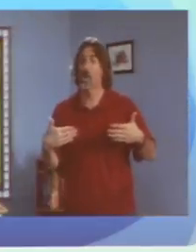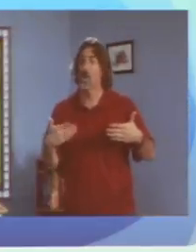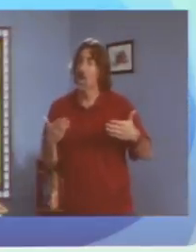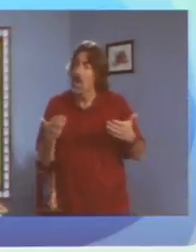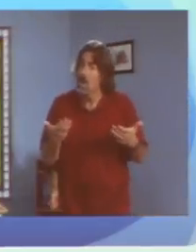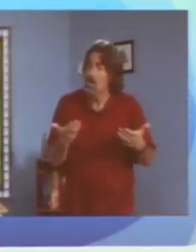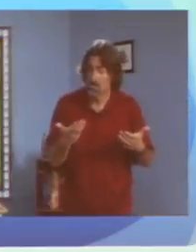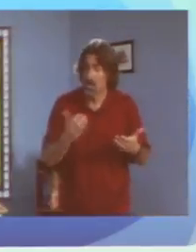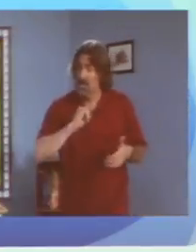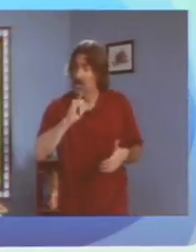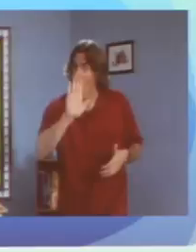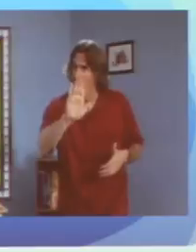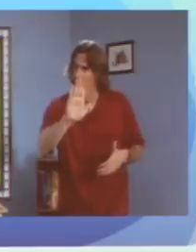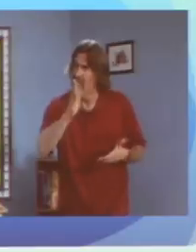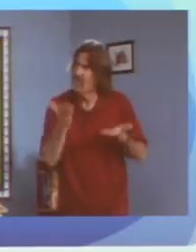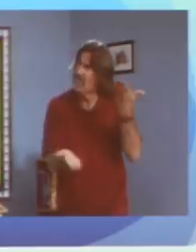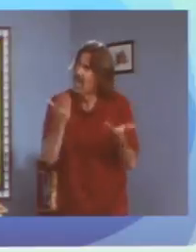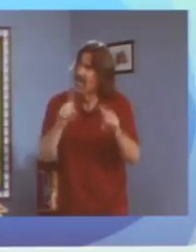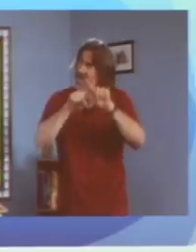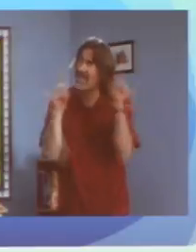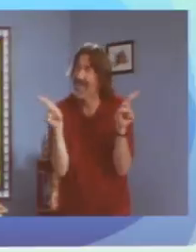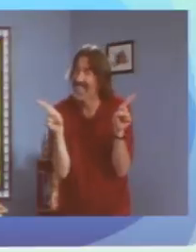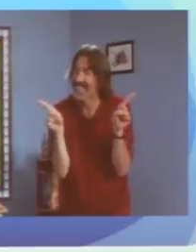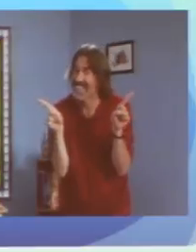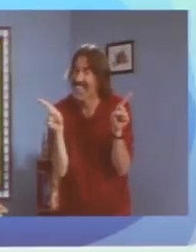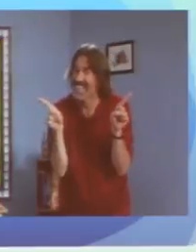Maybe it doesn't look like yours,